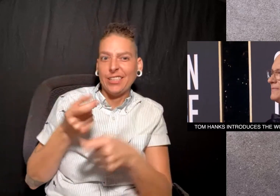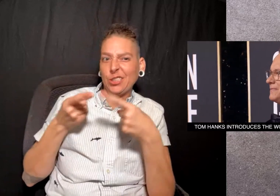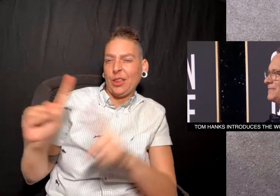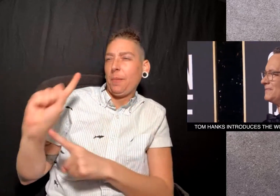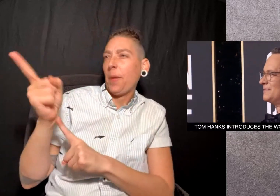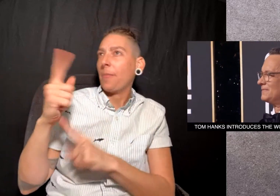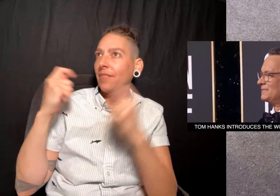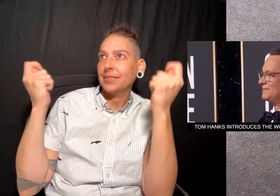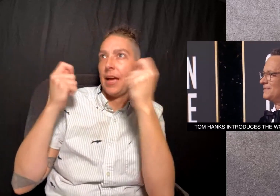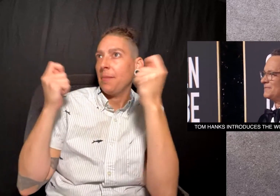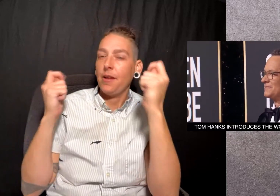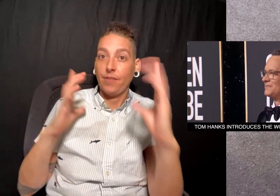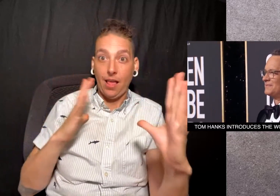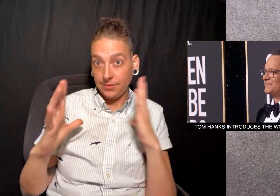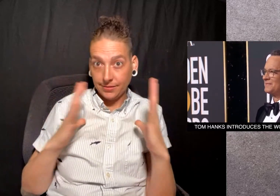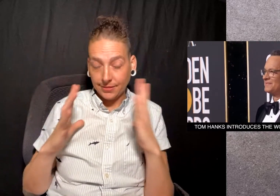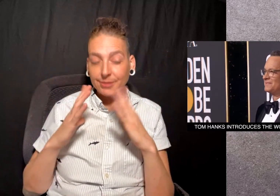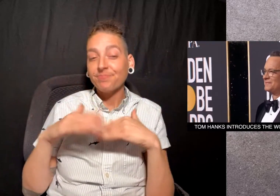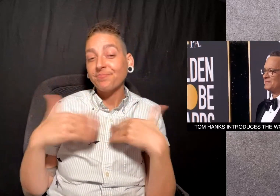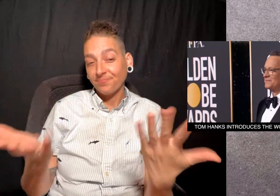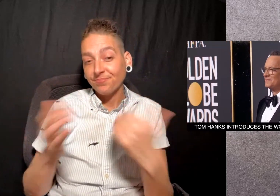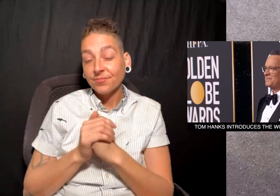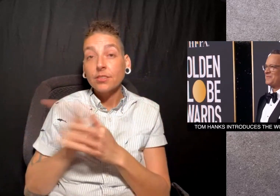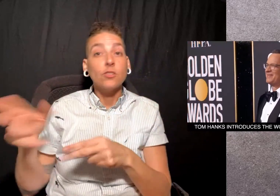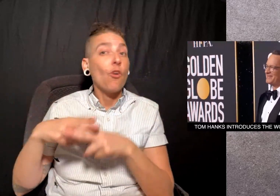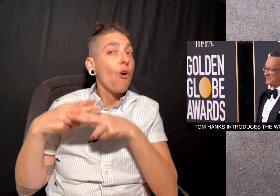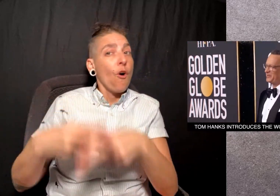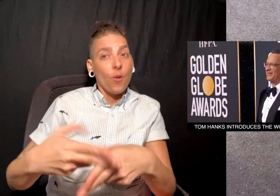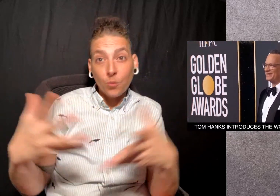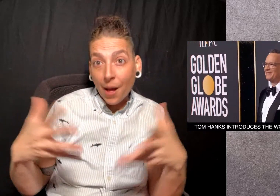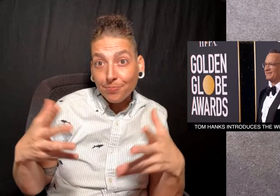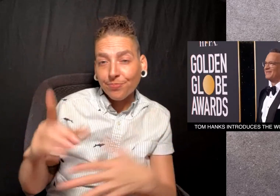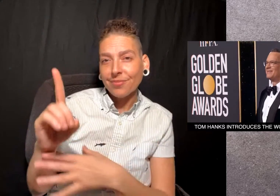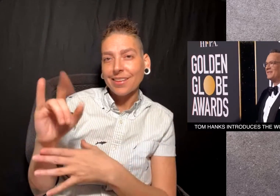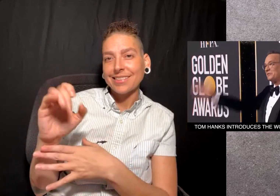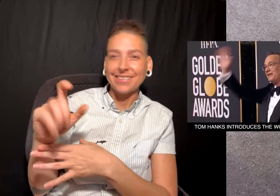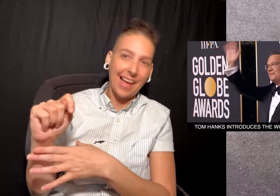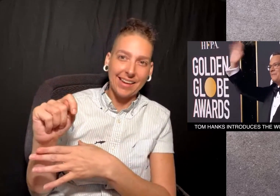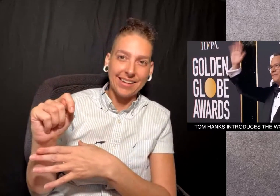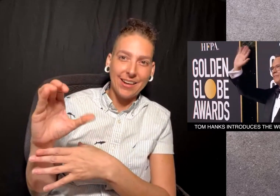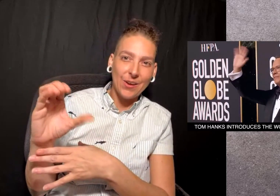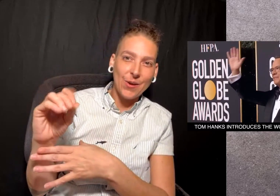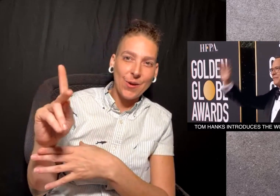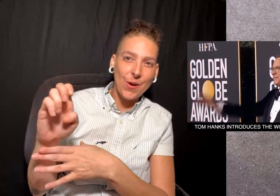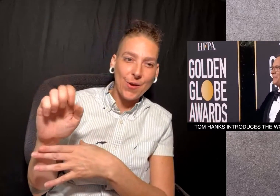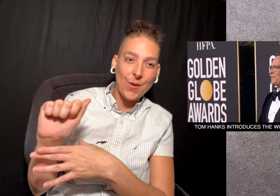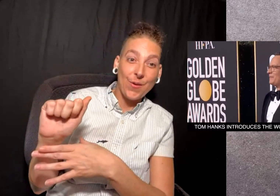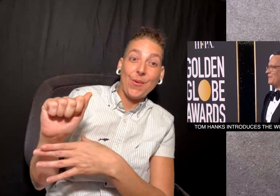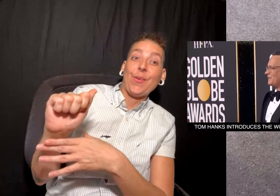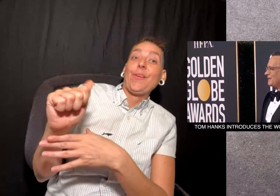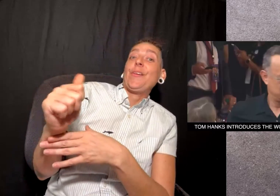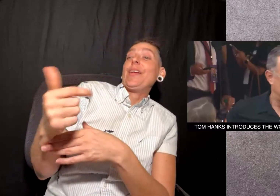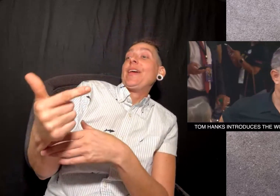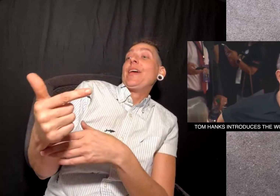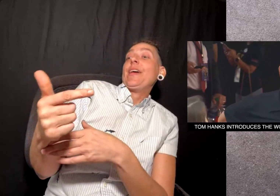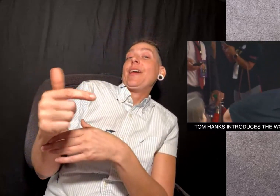born during a moment of celebration over the holidays it's call the diet cokagne